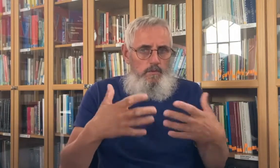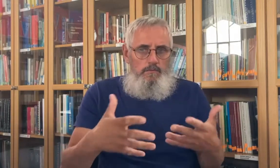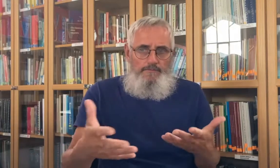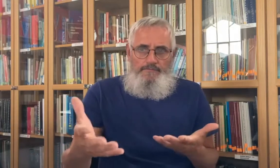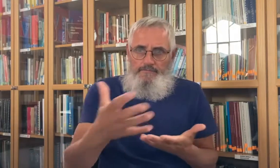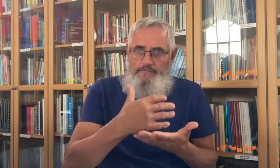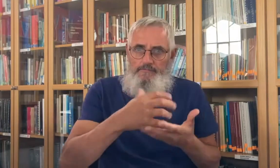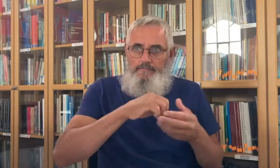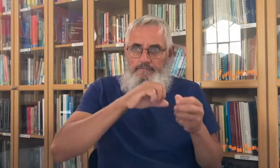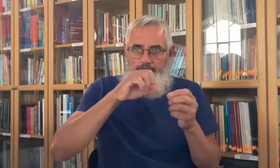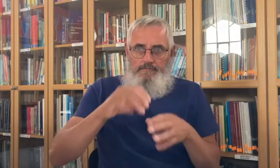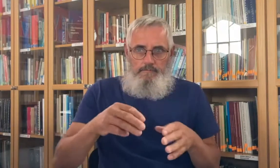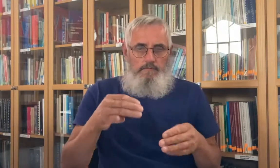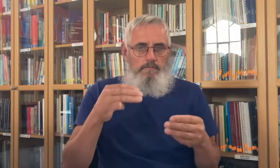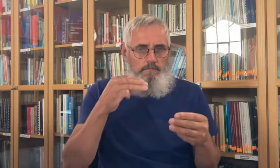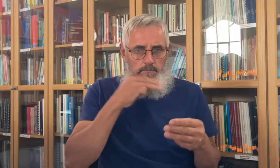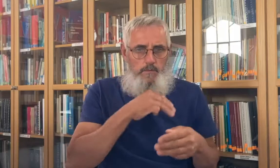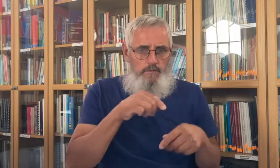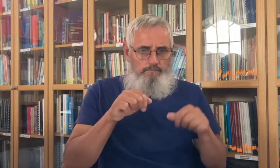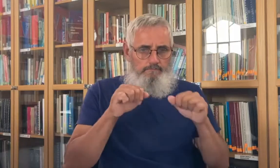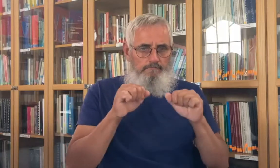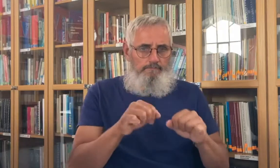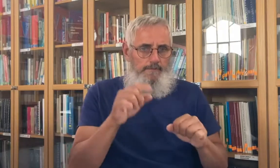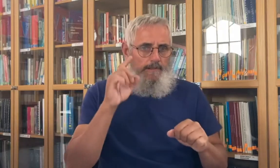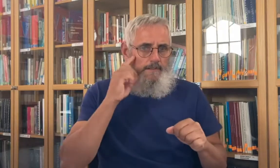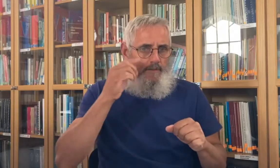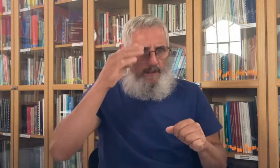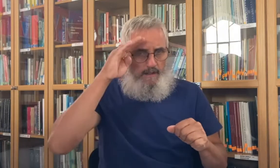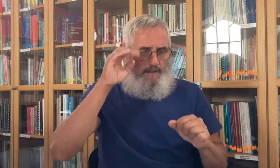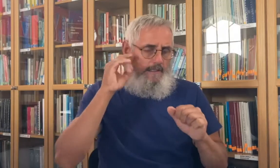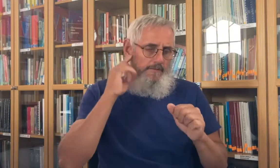These are all part of our rich Irish Deaf heritage, and vital to preserve.